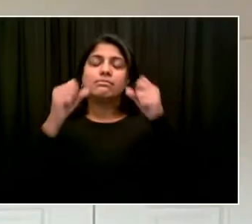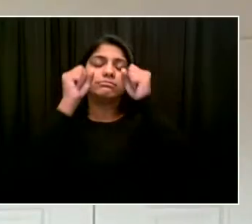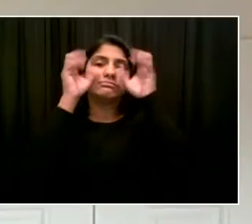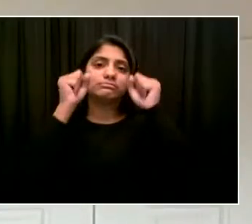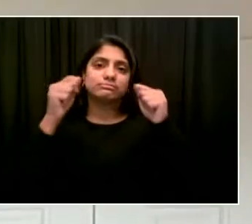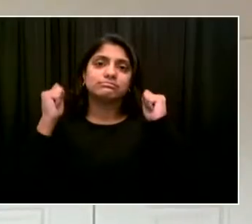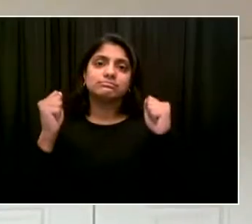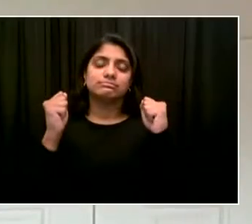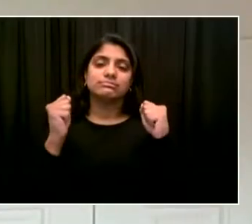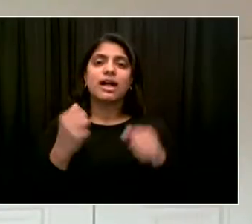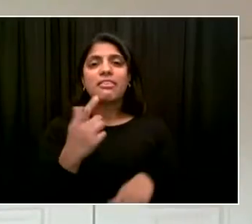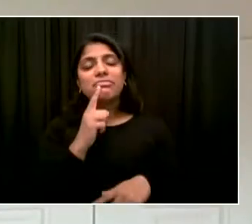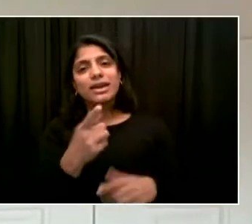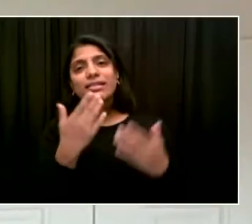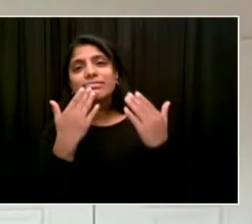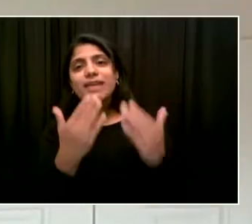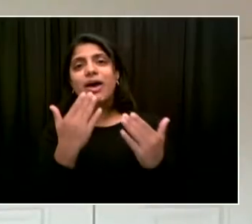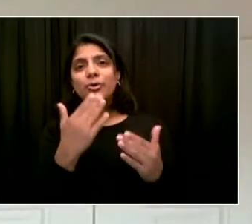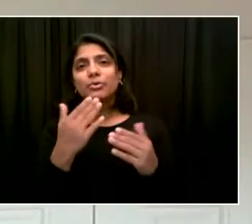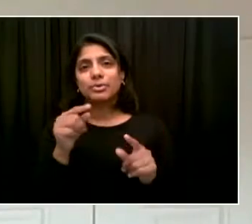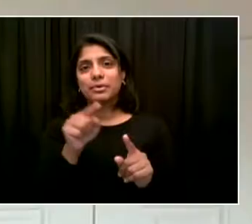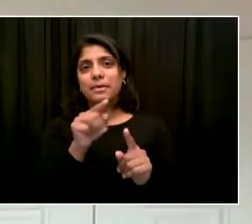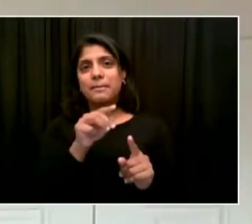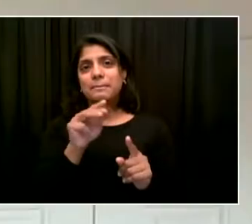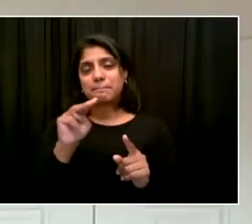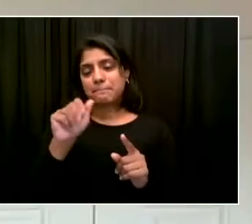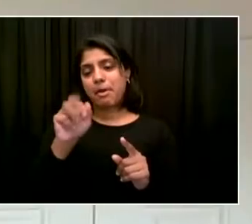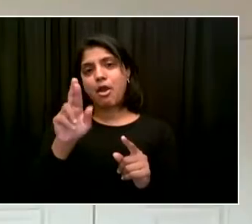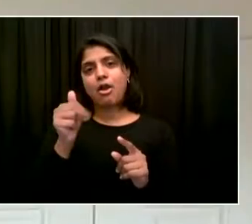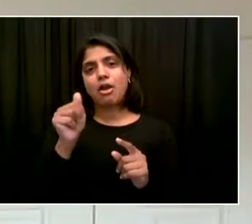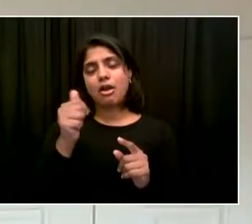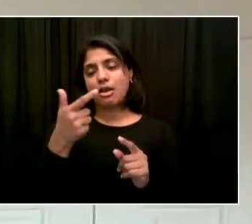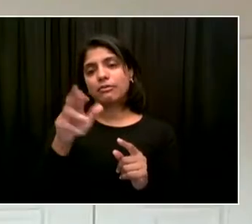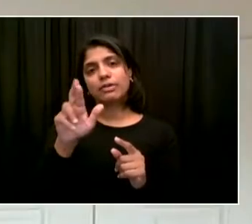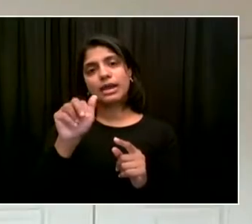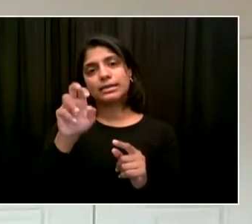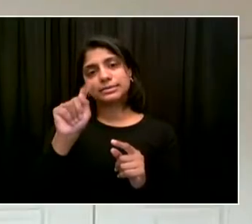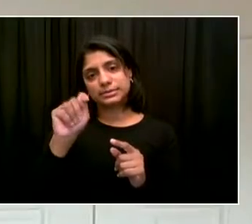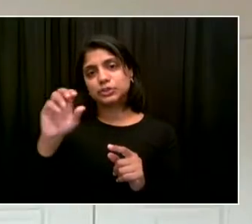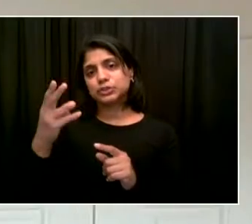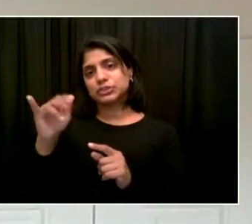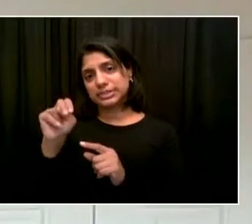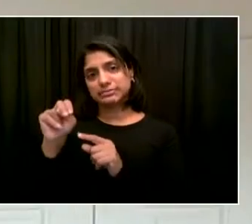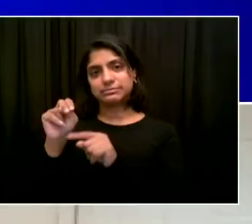YORK CITY AND NEW YORKERS. FOR THAT I AM GRATEFUL TO THE PARTNERSHIP OF MY FRIEND AND COLLEAGUE